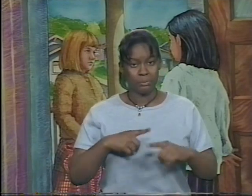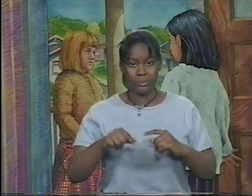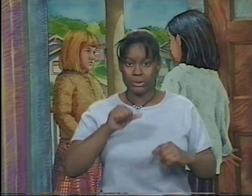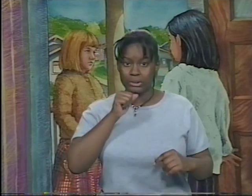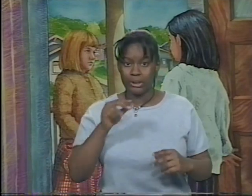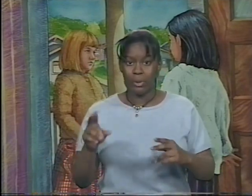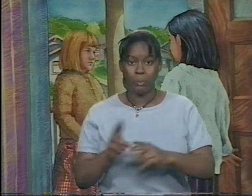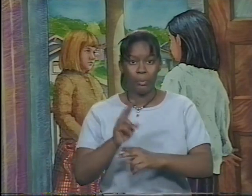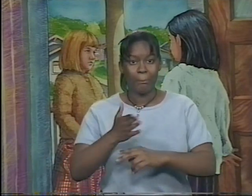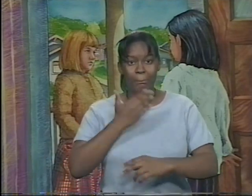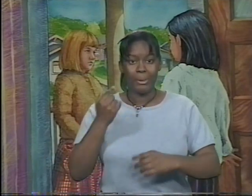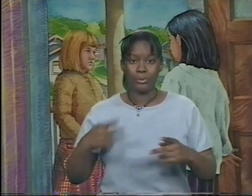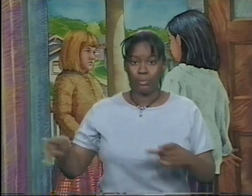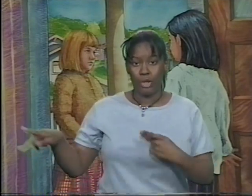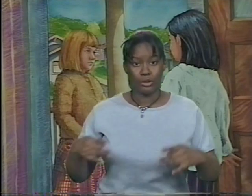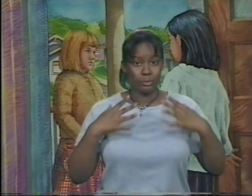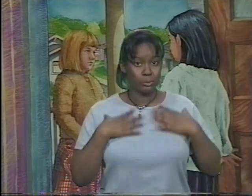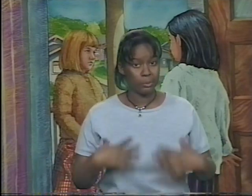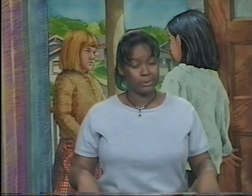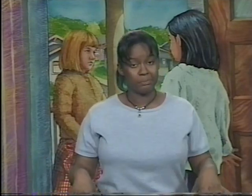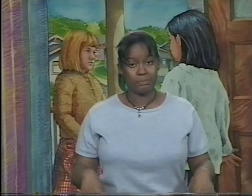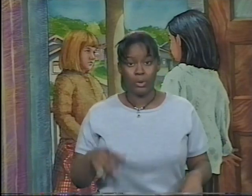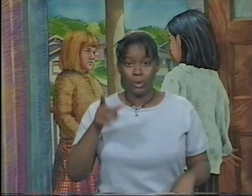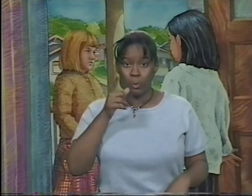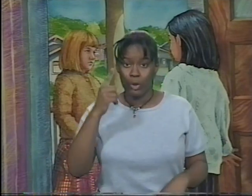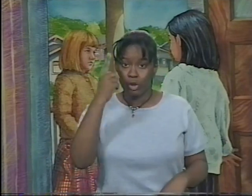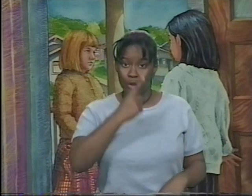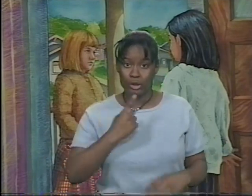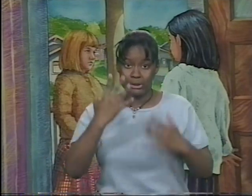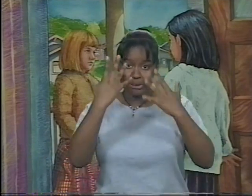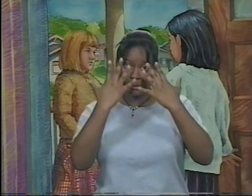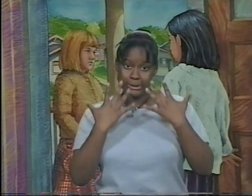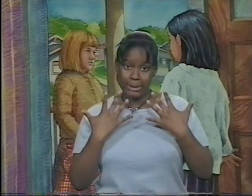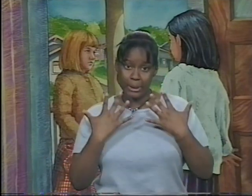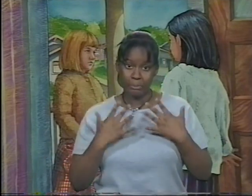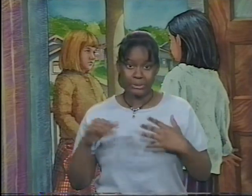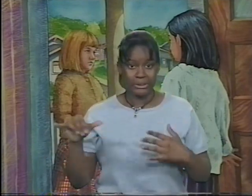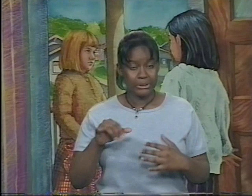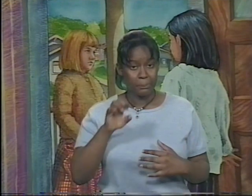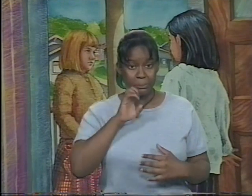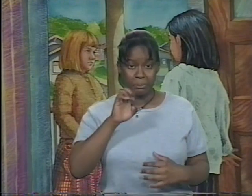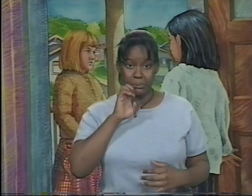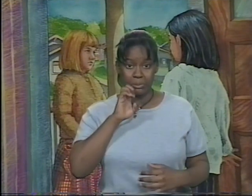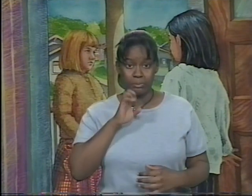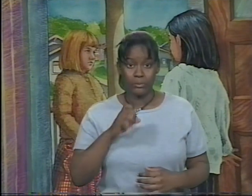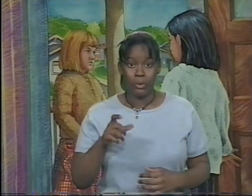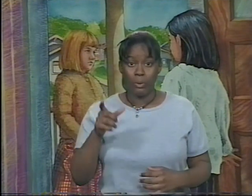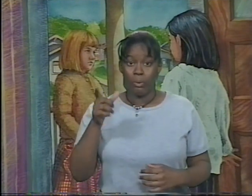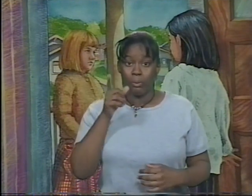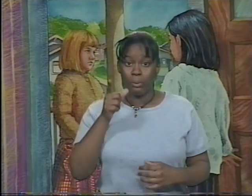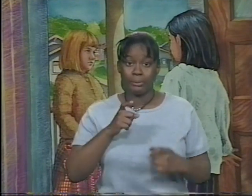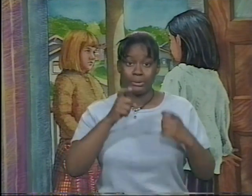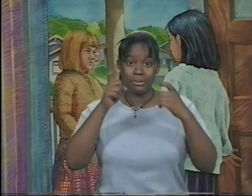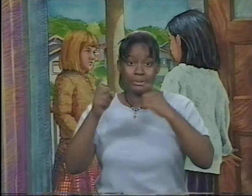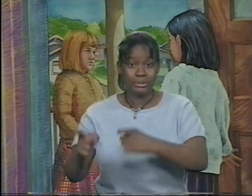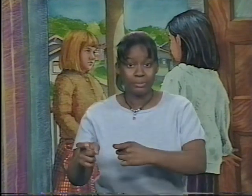She came with a gift, as though she'd come for a birthday party. But she wasn't wearing her good party dress,